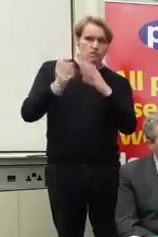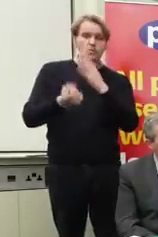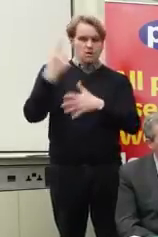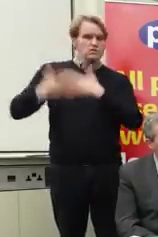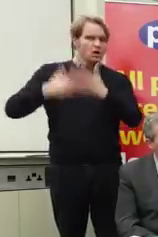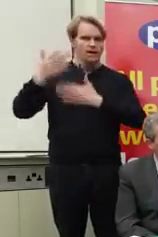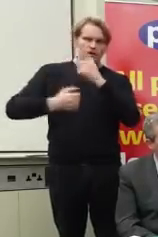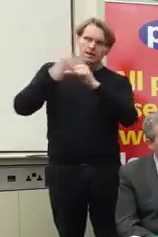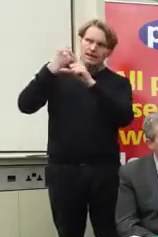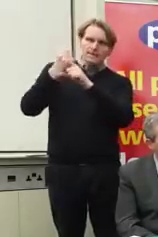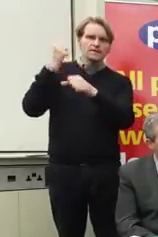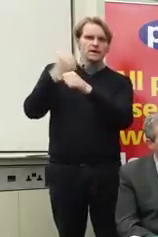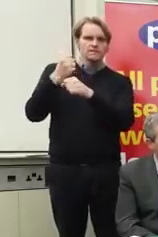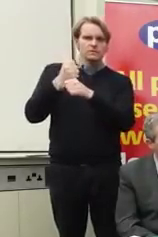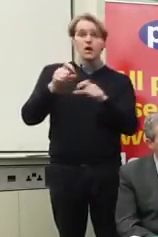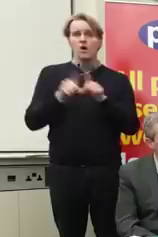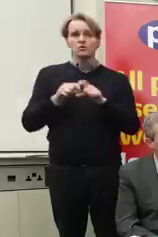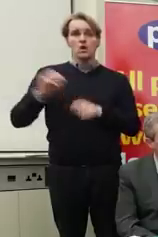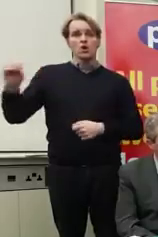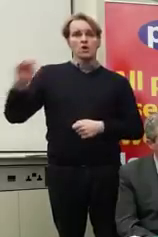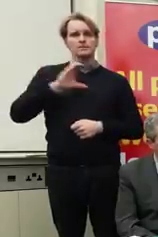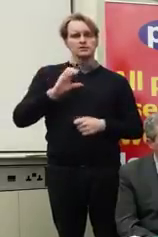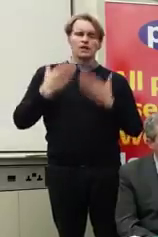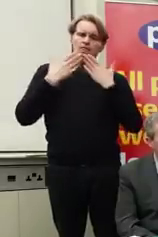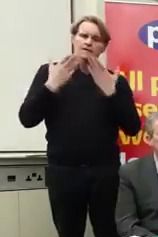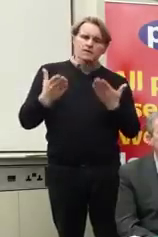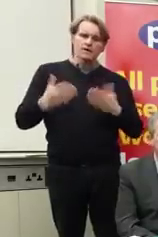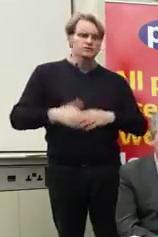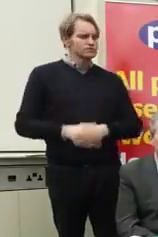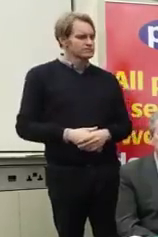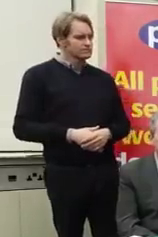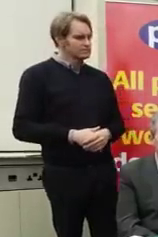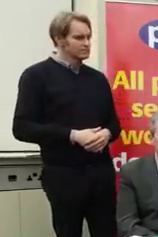on that and and the compensation scheme so thank you very much.